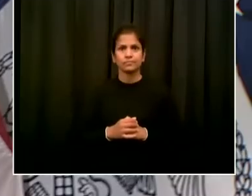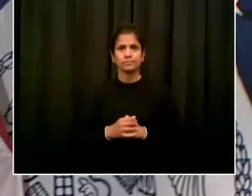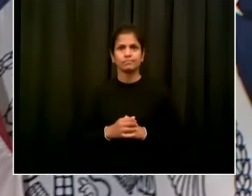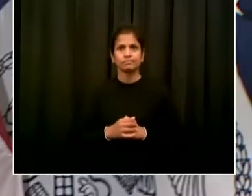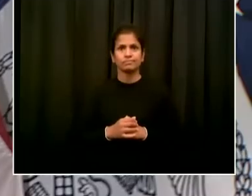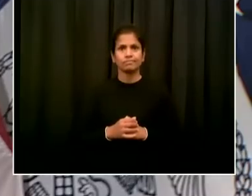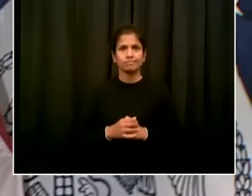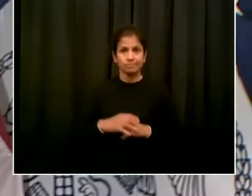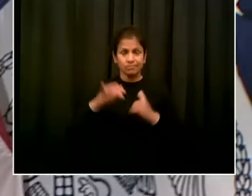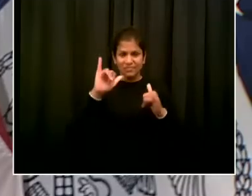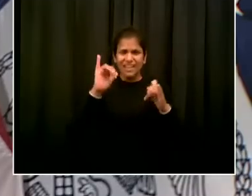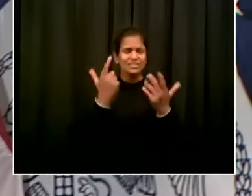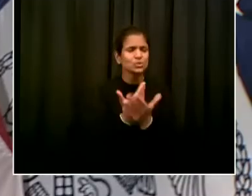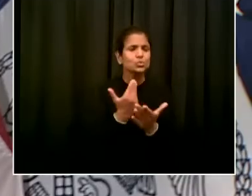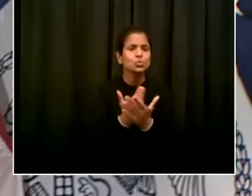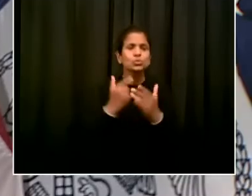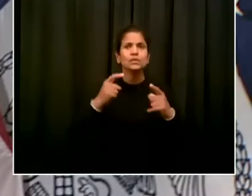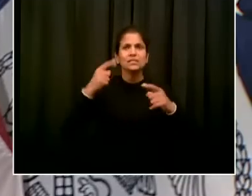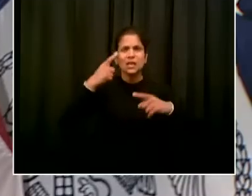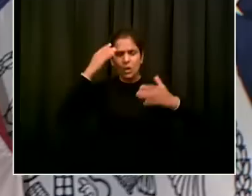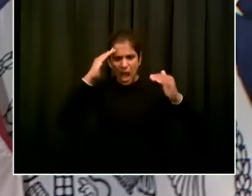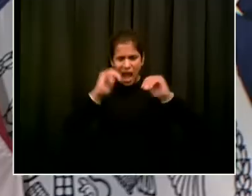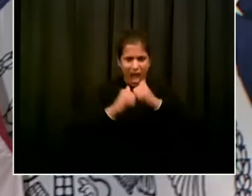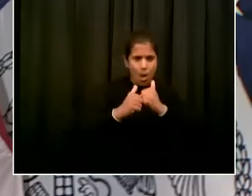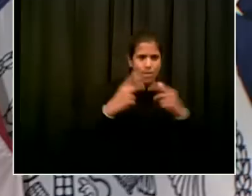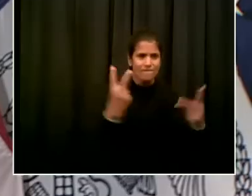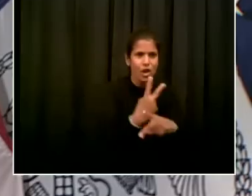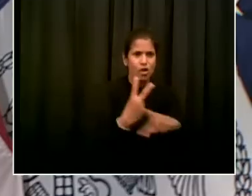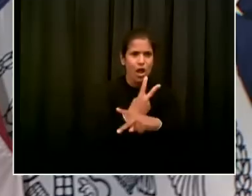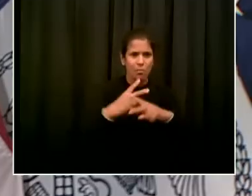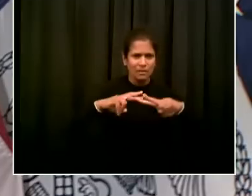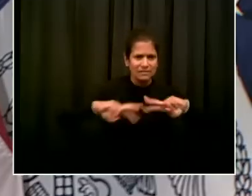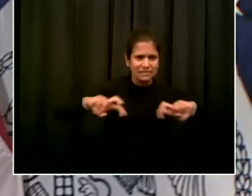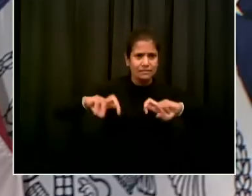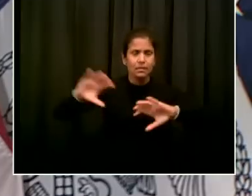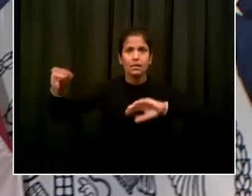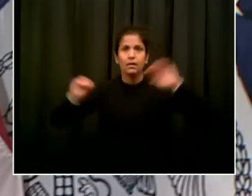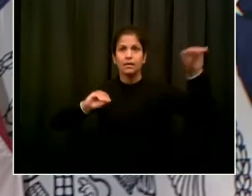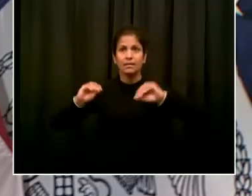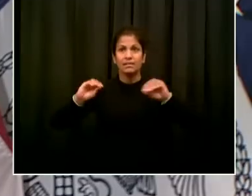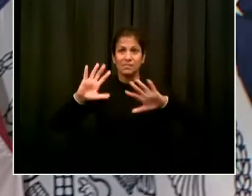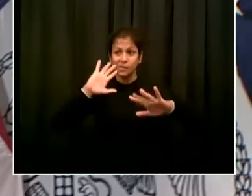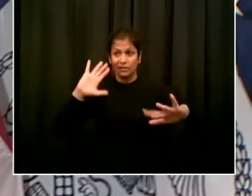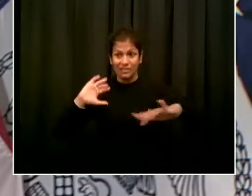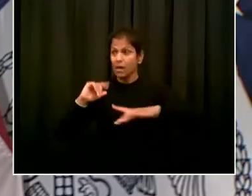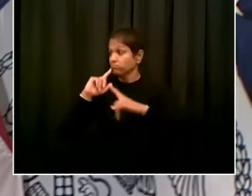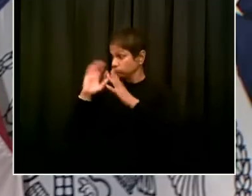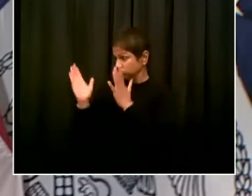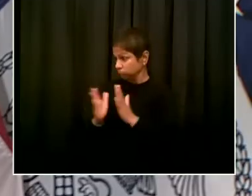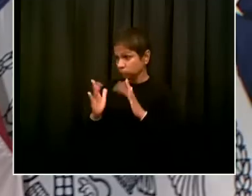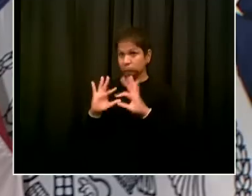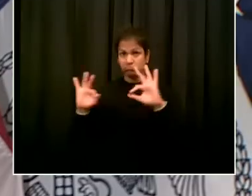PASSING DAY, OR NAD D RMOE PEOPLE GET INFORMATION AND GET QUESTIONS ANSWERED AND YOU WILL SEE THE LEVEL OF ENGAGEMENT GOING